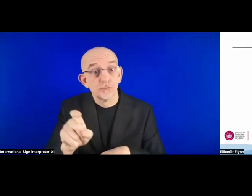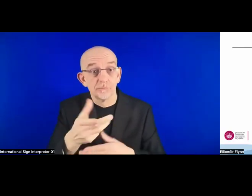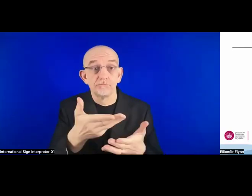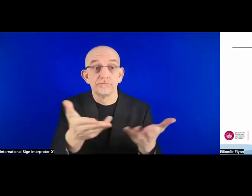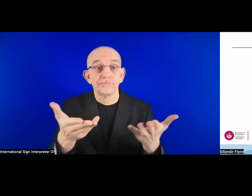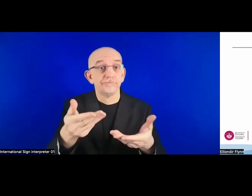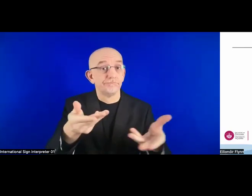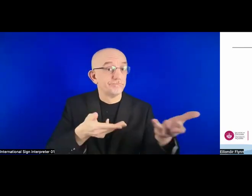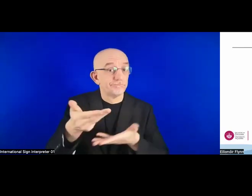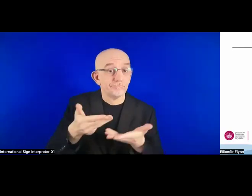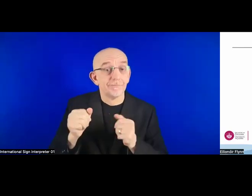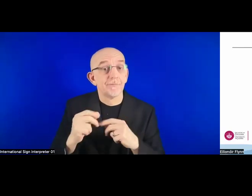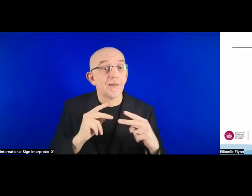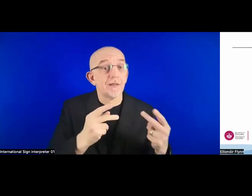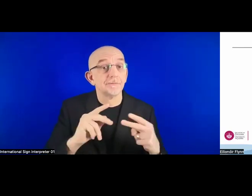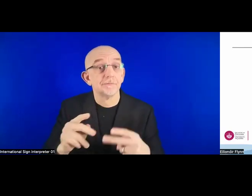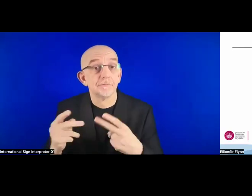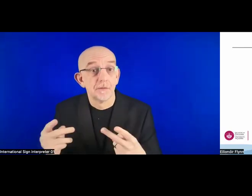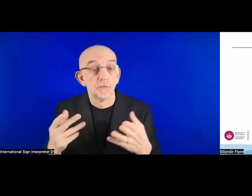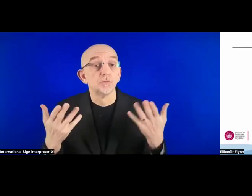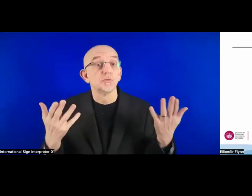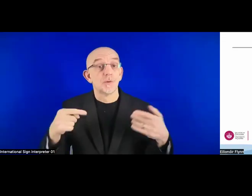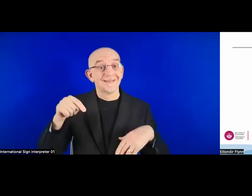it will be available afterwards, I just want to orally answer some of the questions